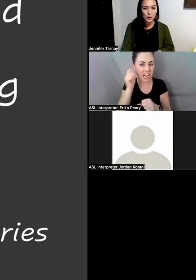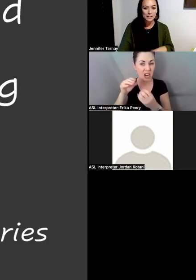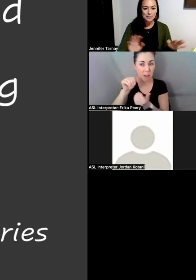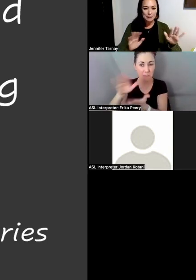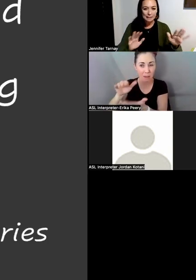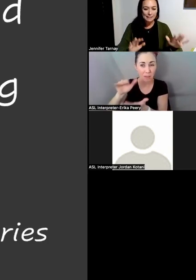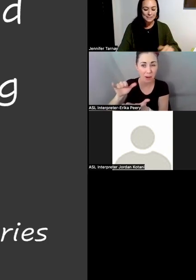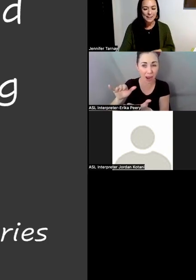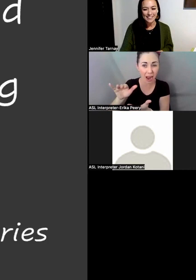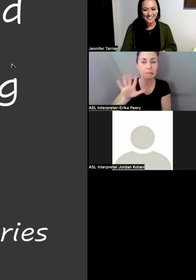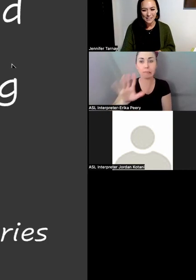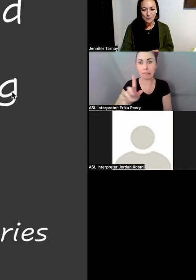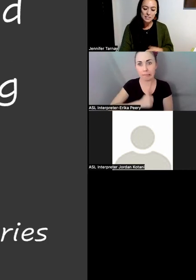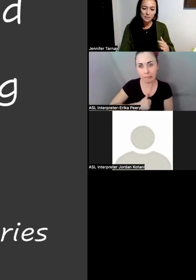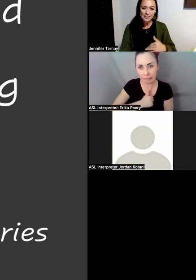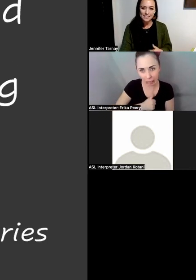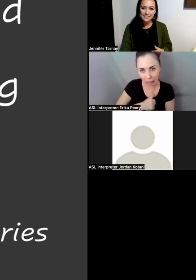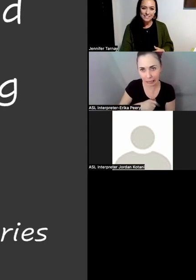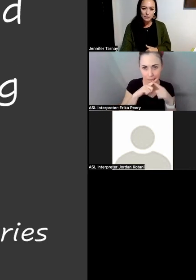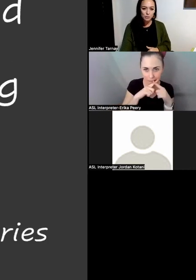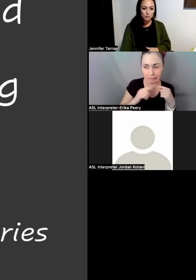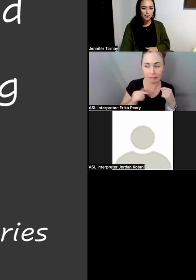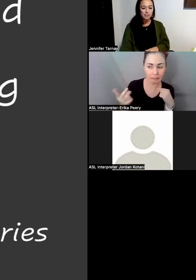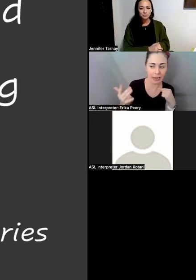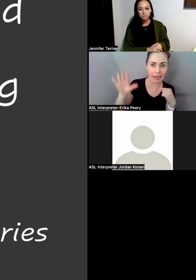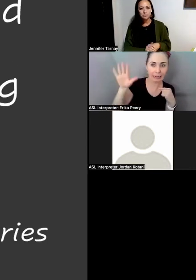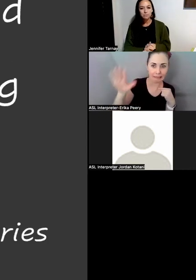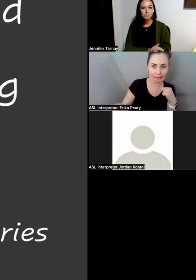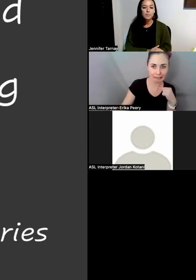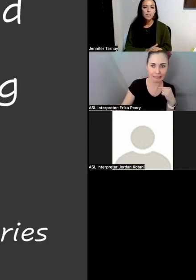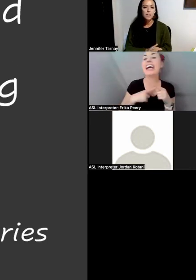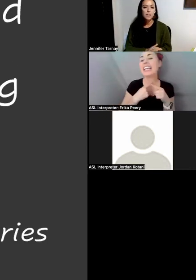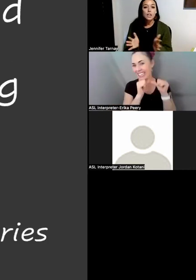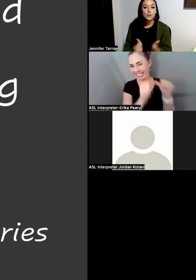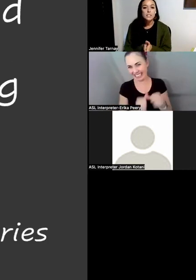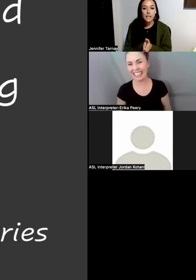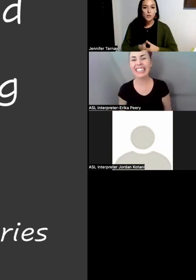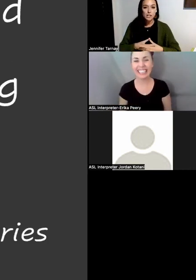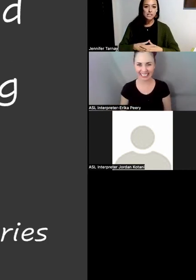If I go quiet for a minute, that's why. We'll wait until he's done and move right on. Today